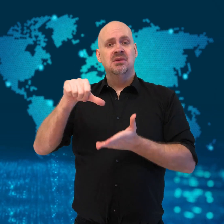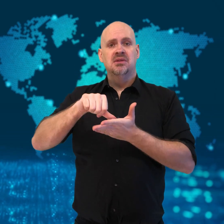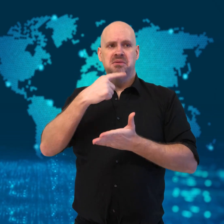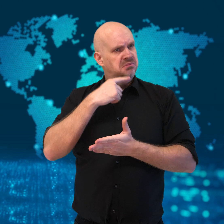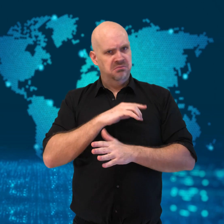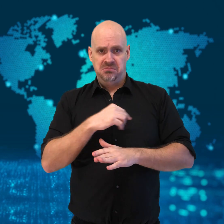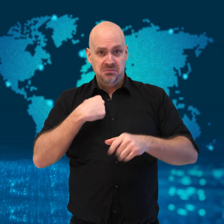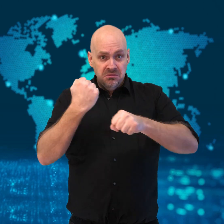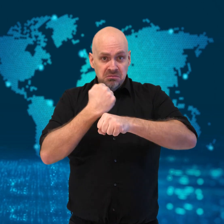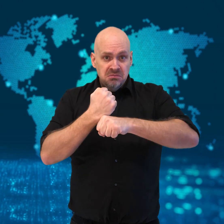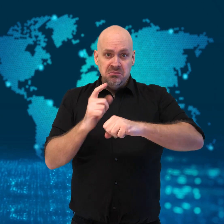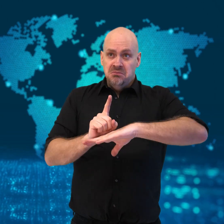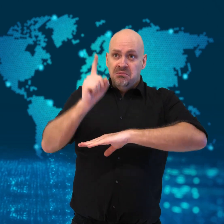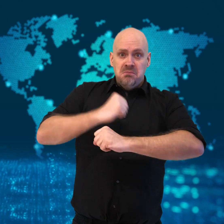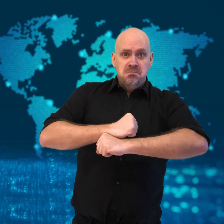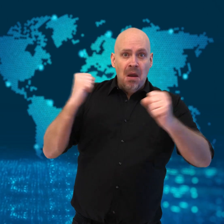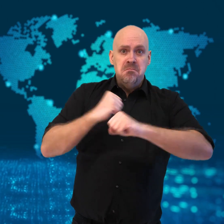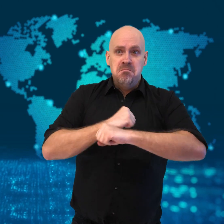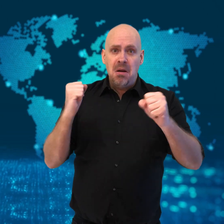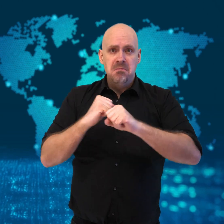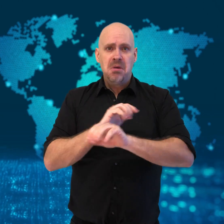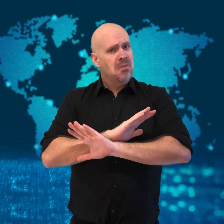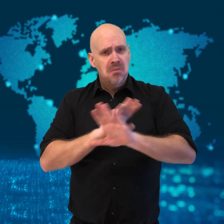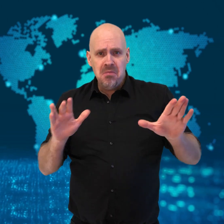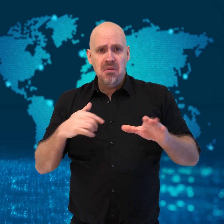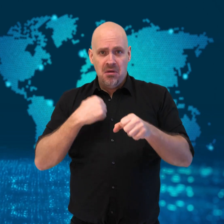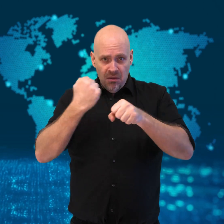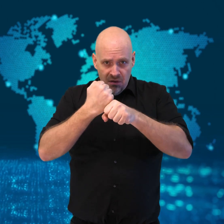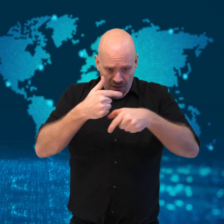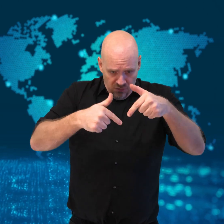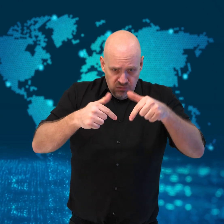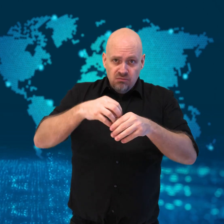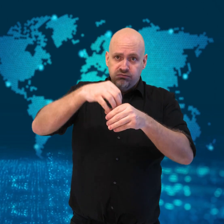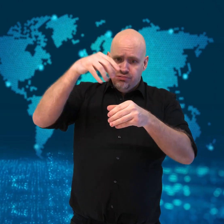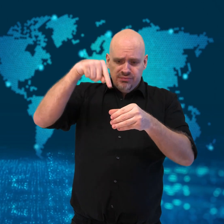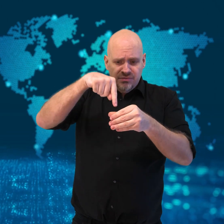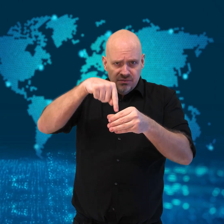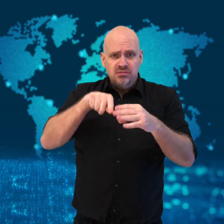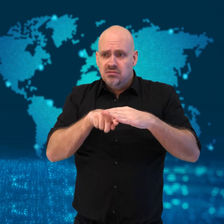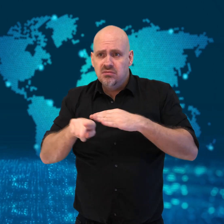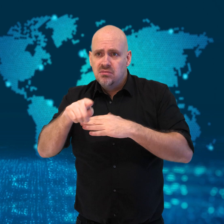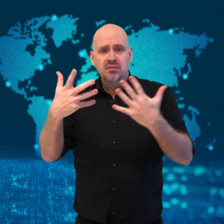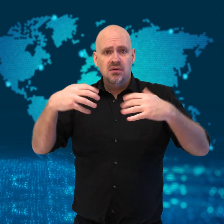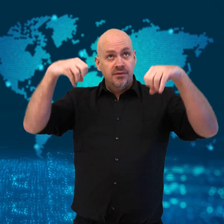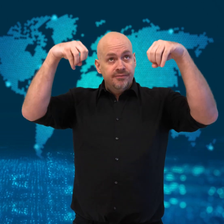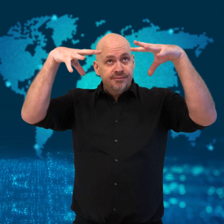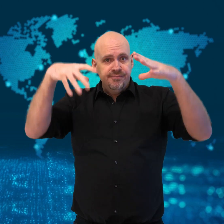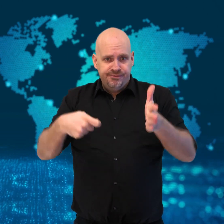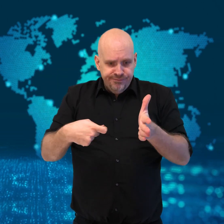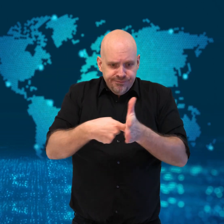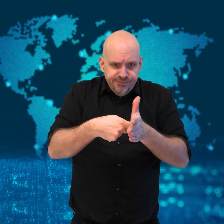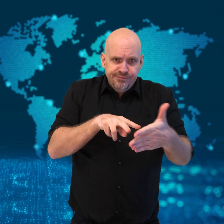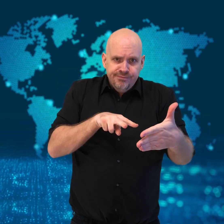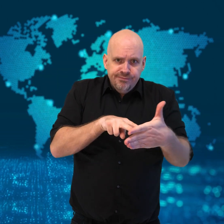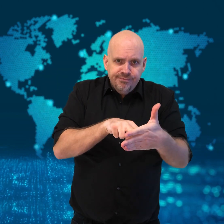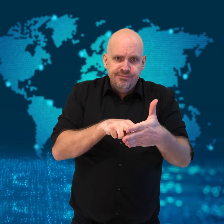Iran claims its nuclear program is a peaceful one as enriched uranium